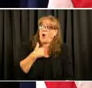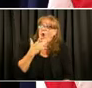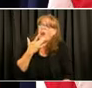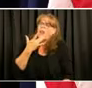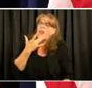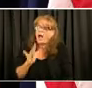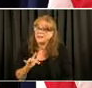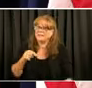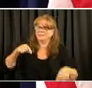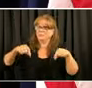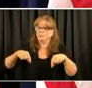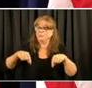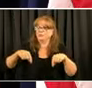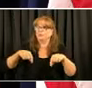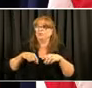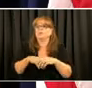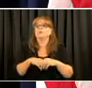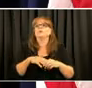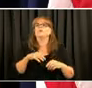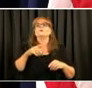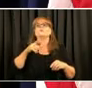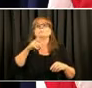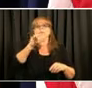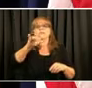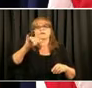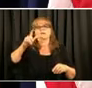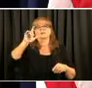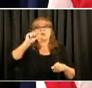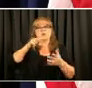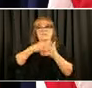the fires could have been in in a very different situation as they were in in other states